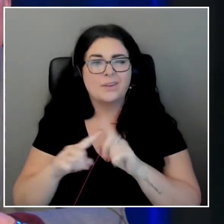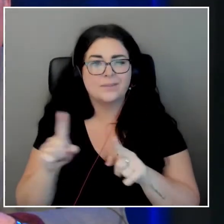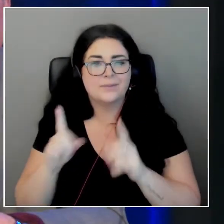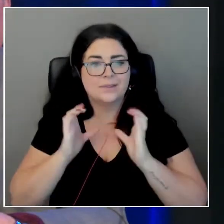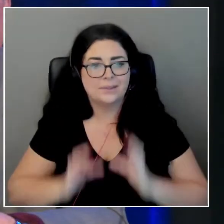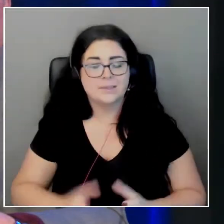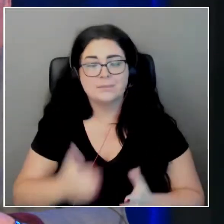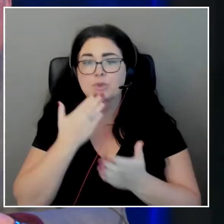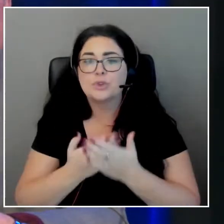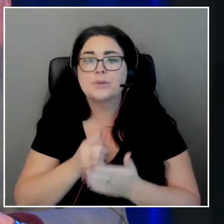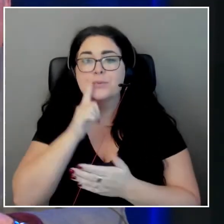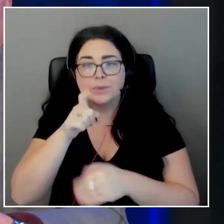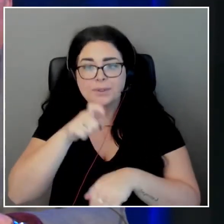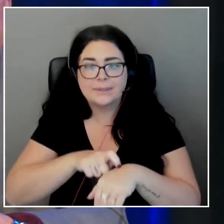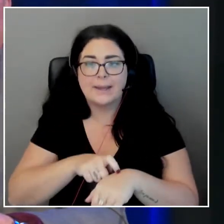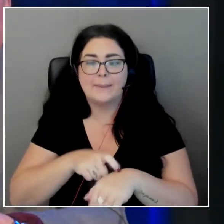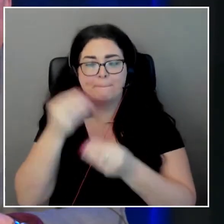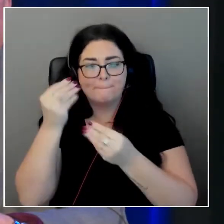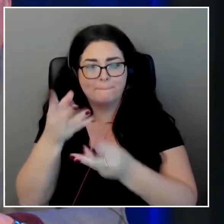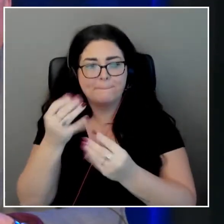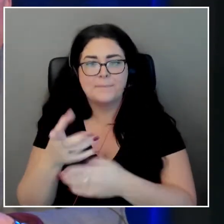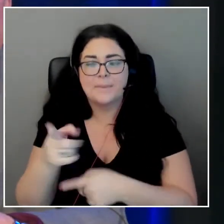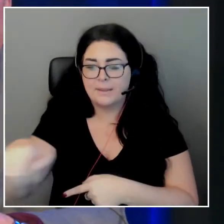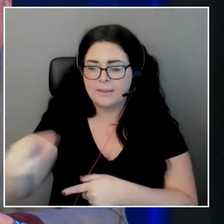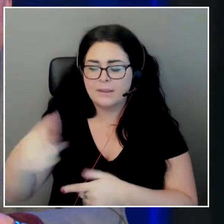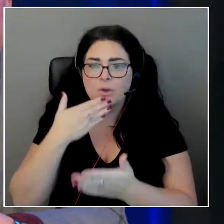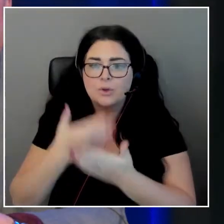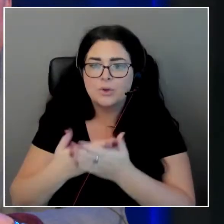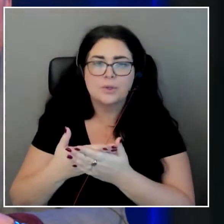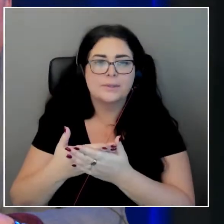enabling them to make effective and time-sensitive decisions.